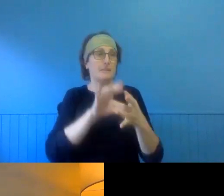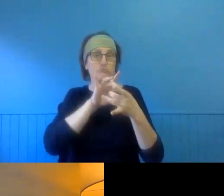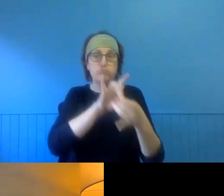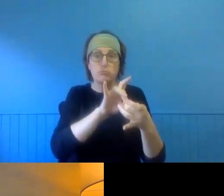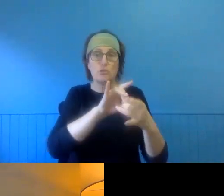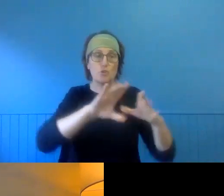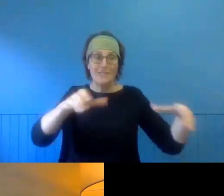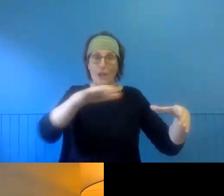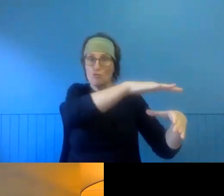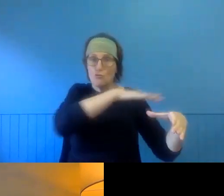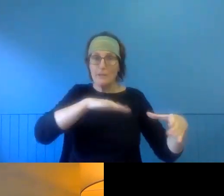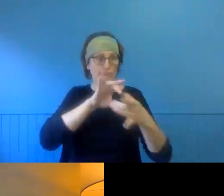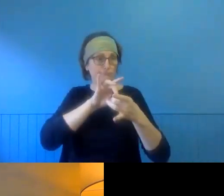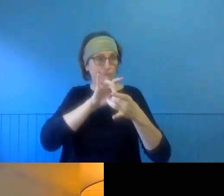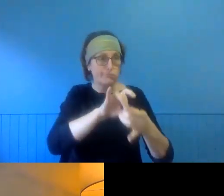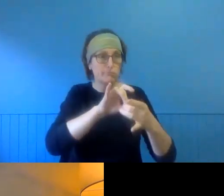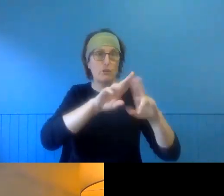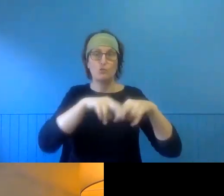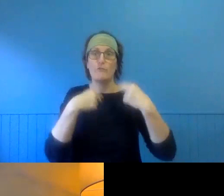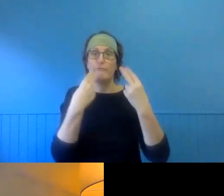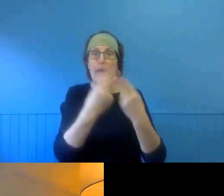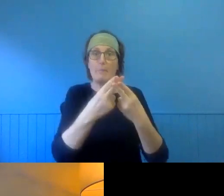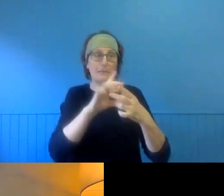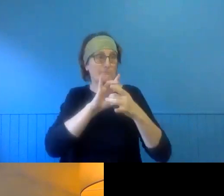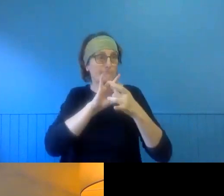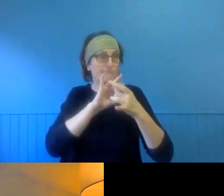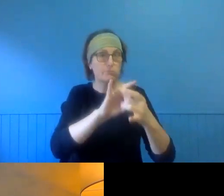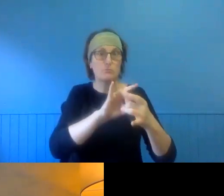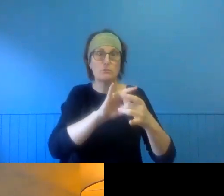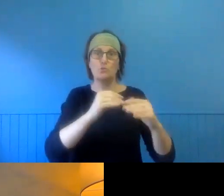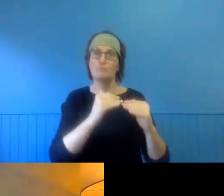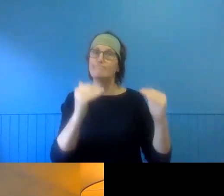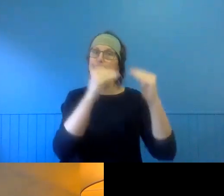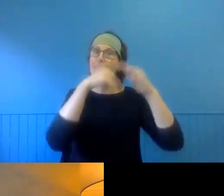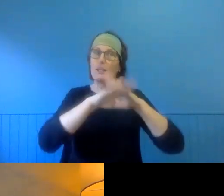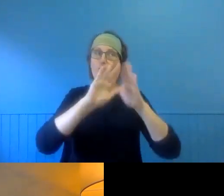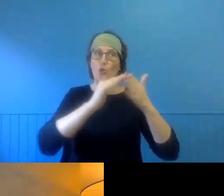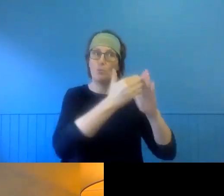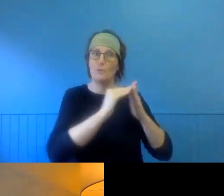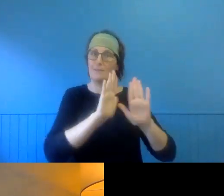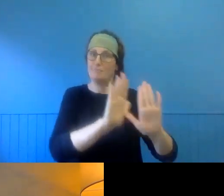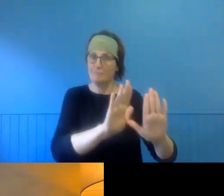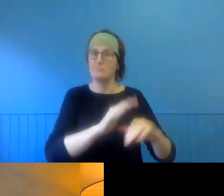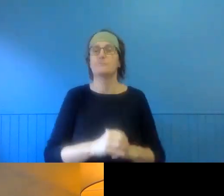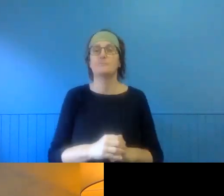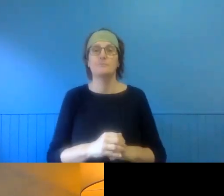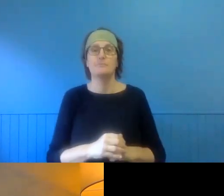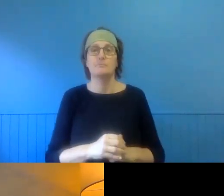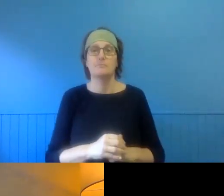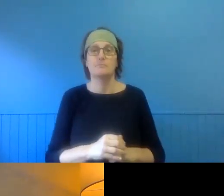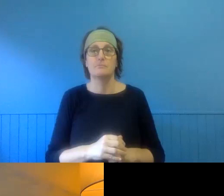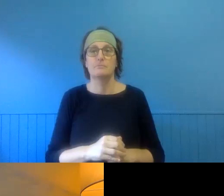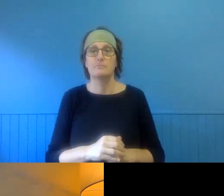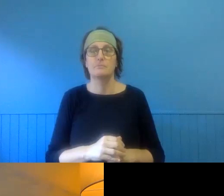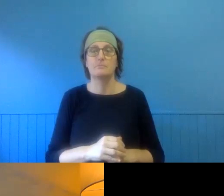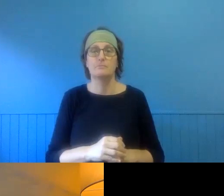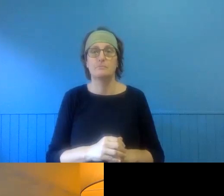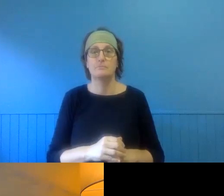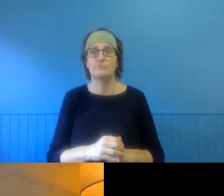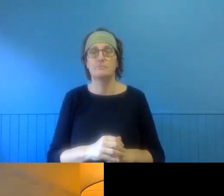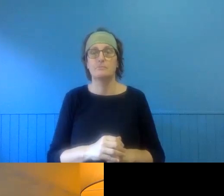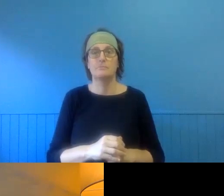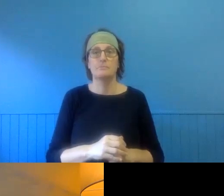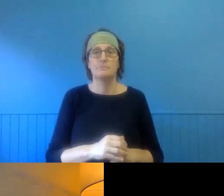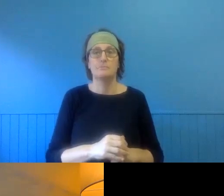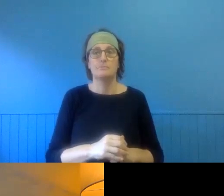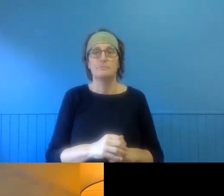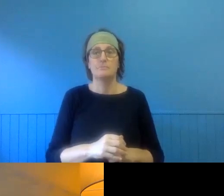status in a community, connection to country - all of that. The